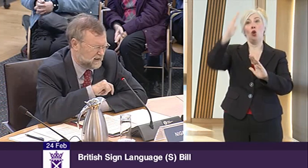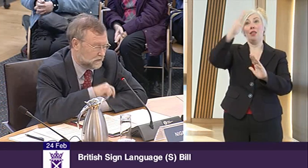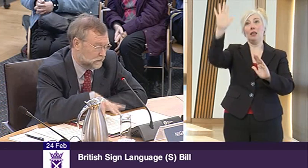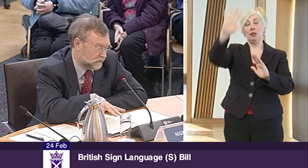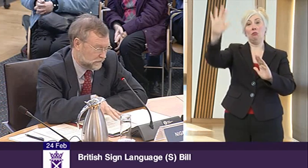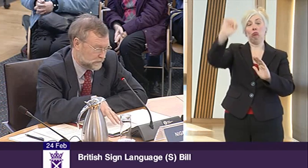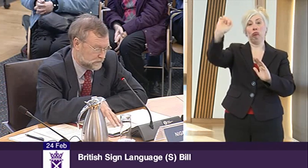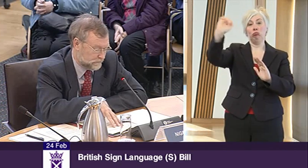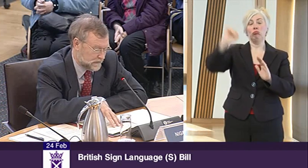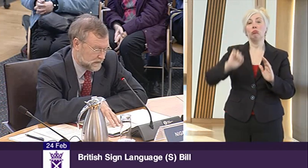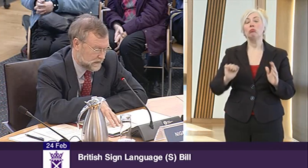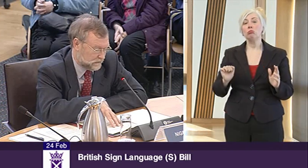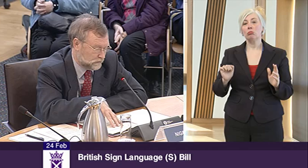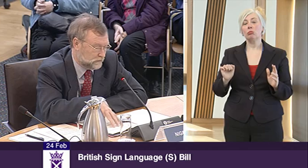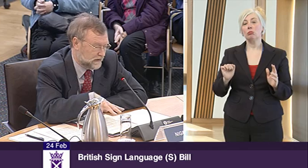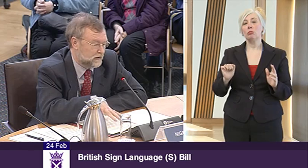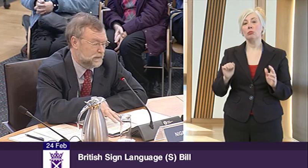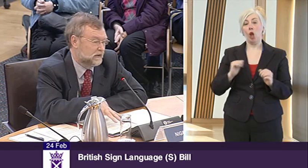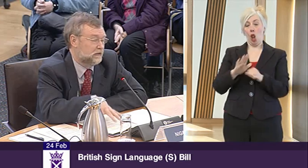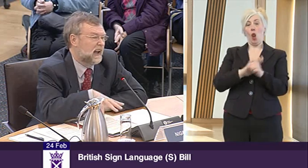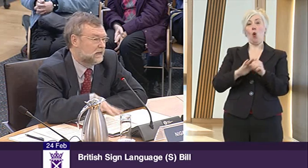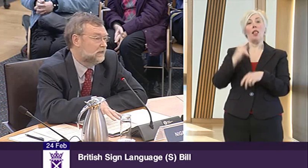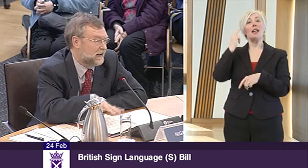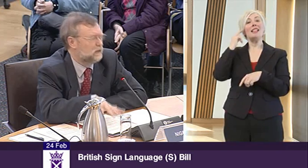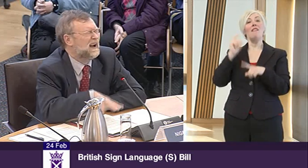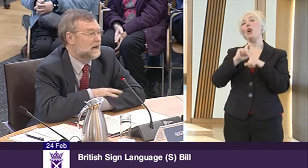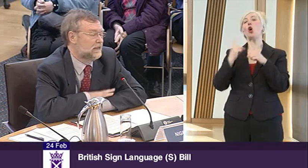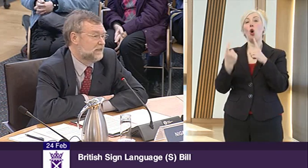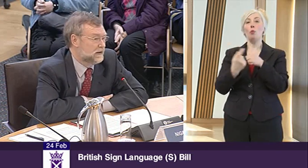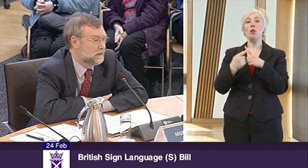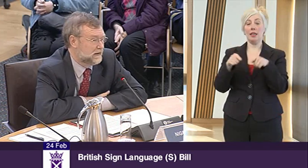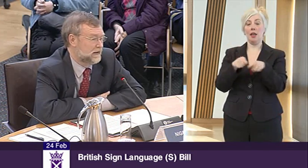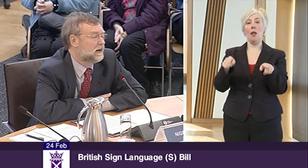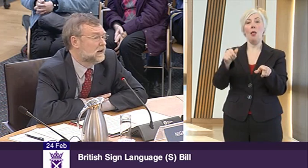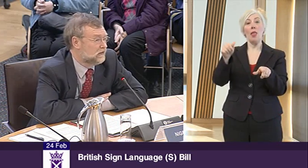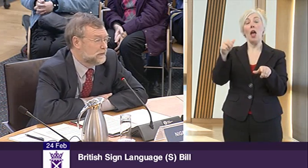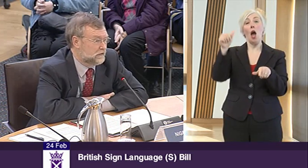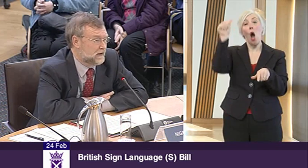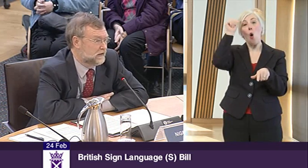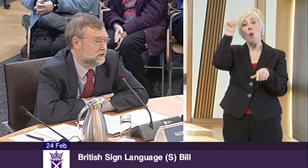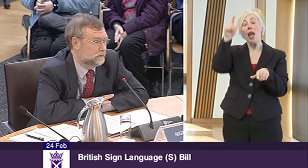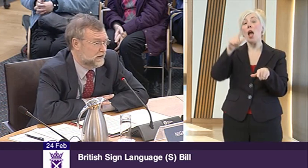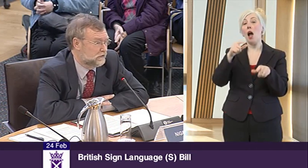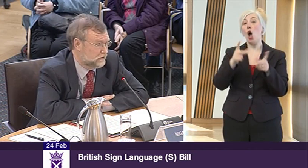In Grampian and on Orkney, local deaf communities are aware of the availability of BSL interpretation